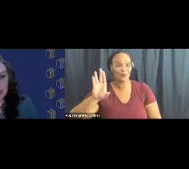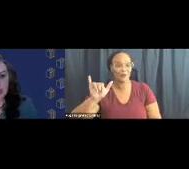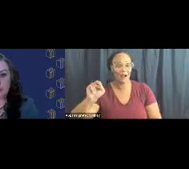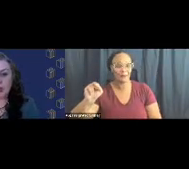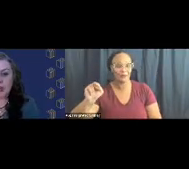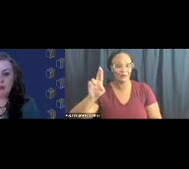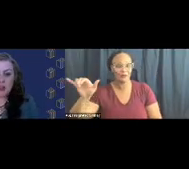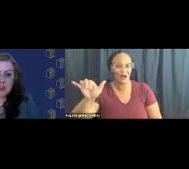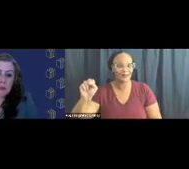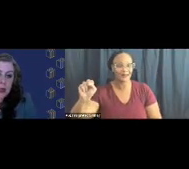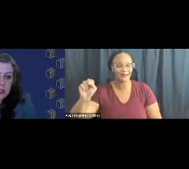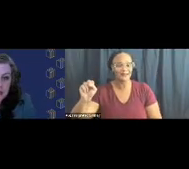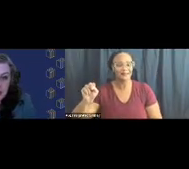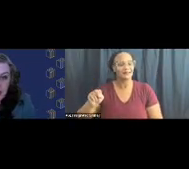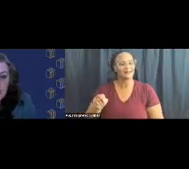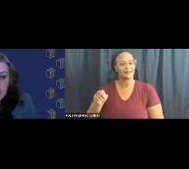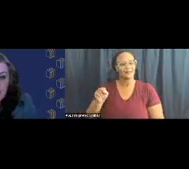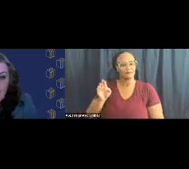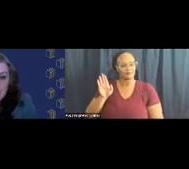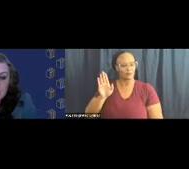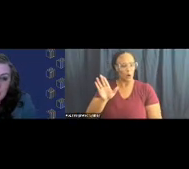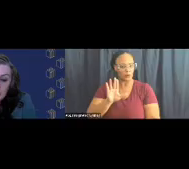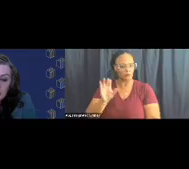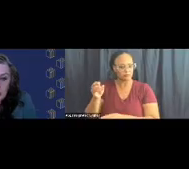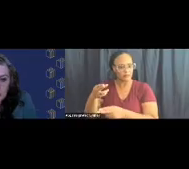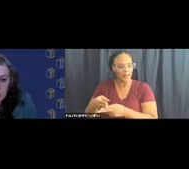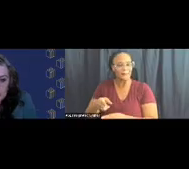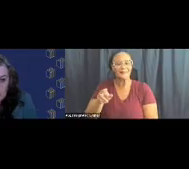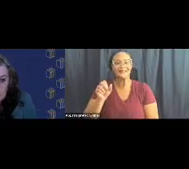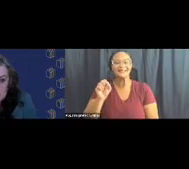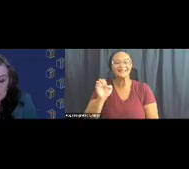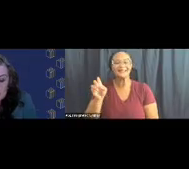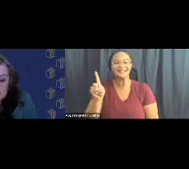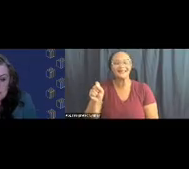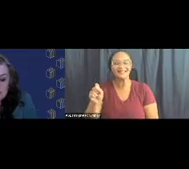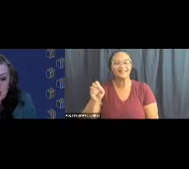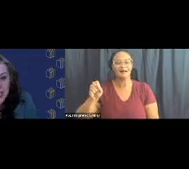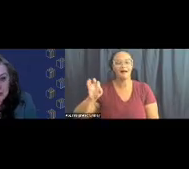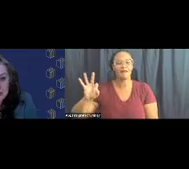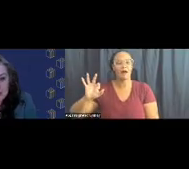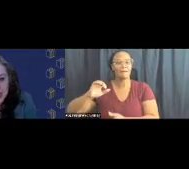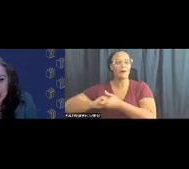of partnership for her tremendous work on this wonderful webinar series. Again,